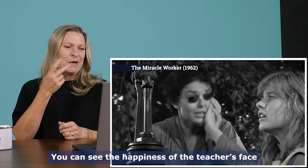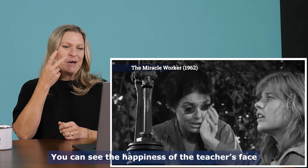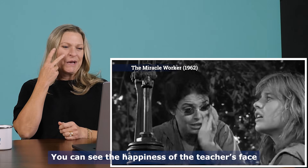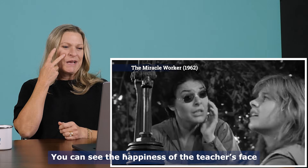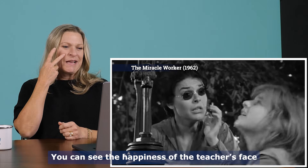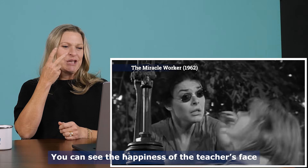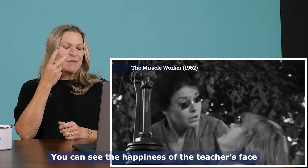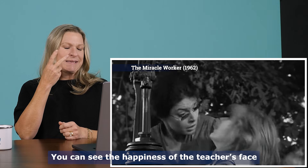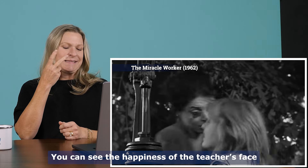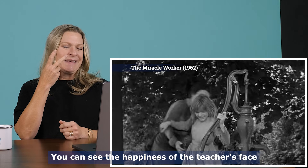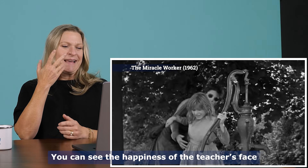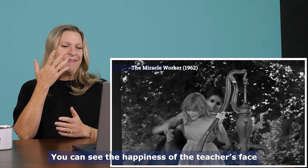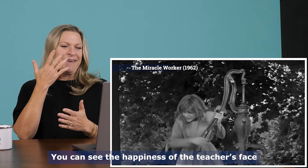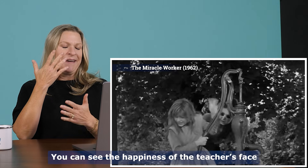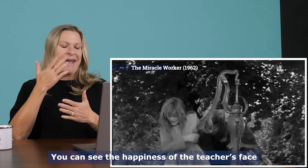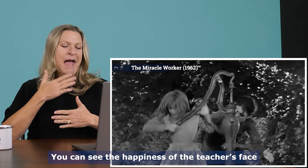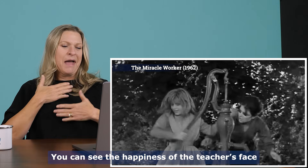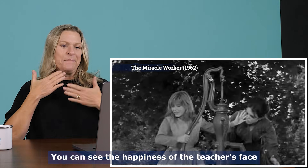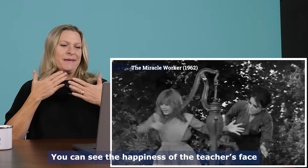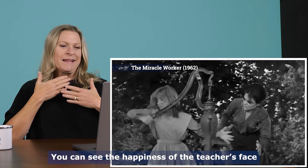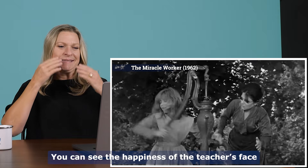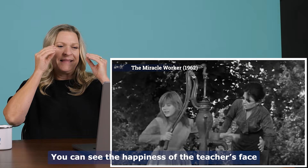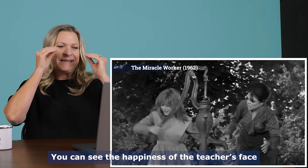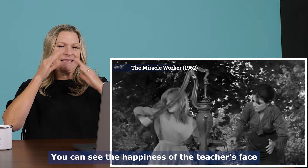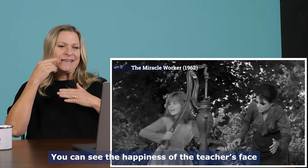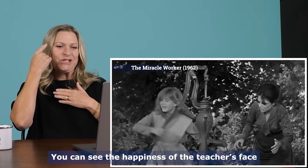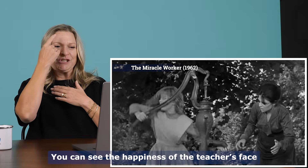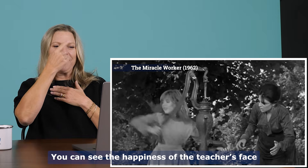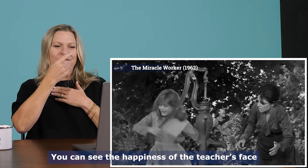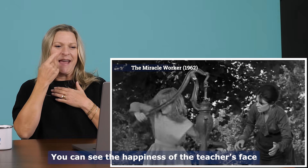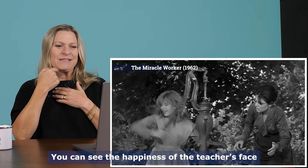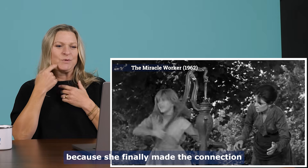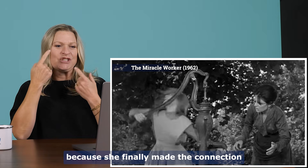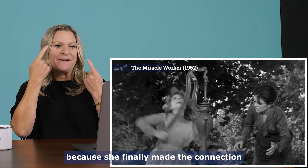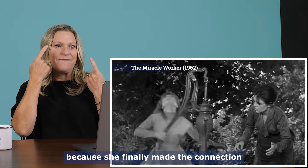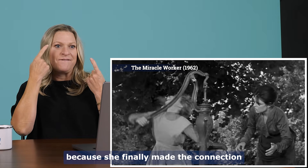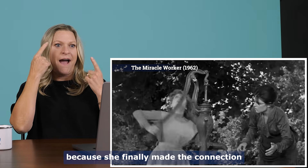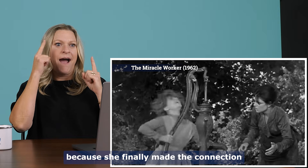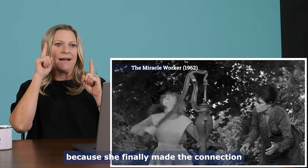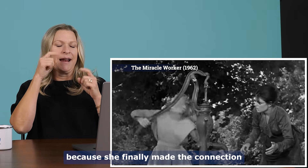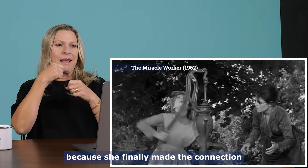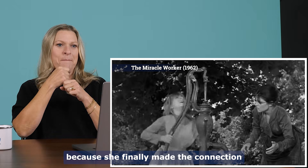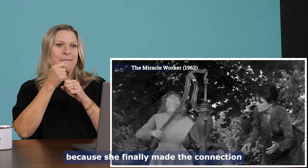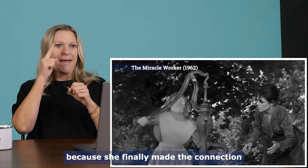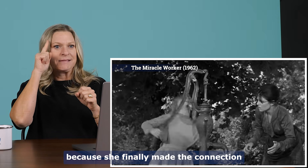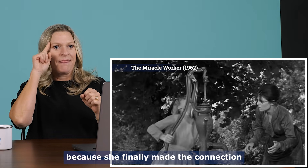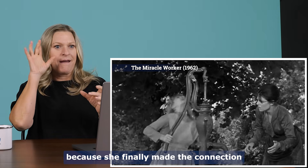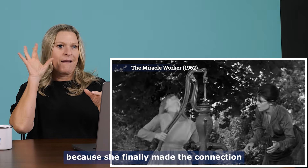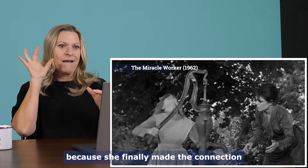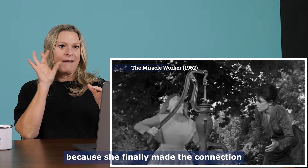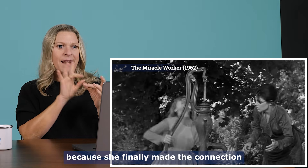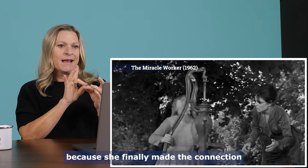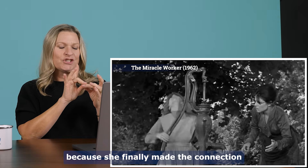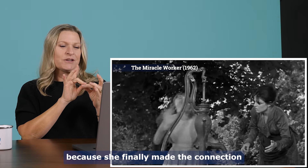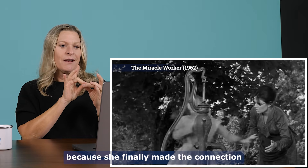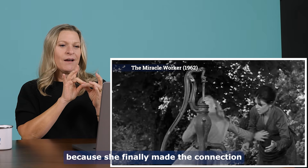You can see the happiness of the teacher’s face because she finally made the connection